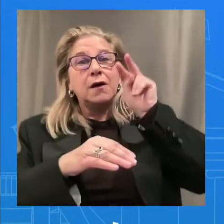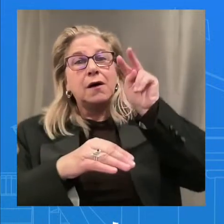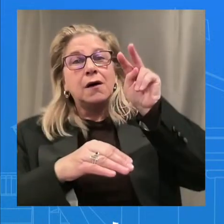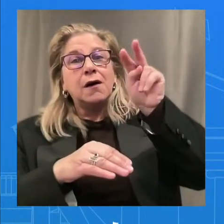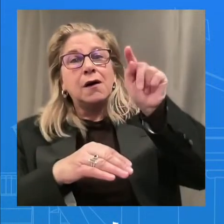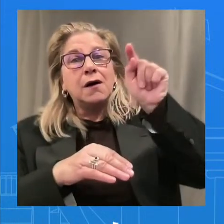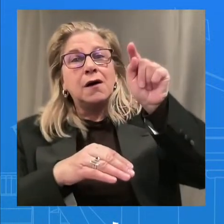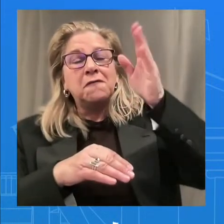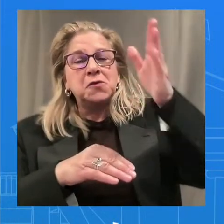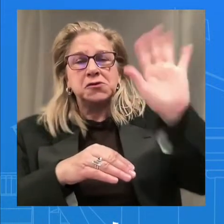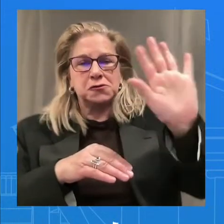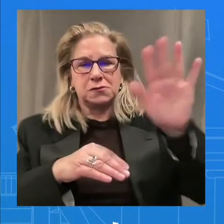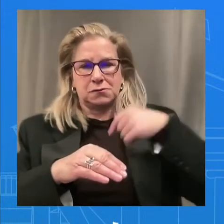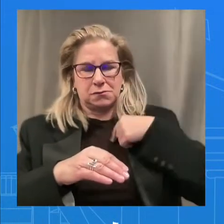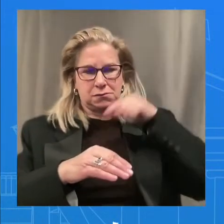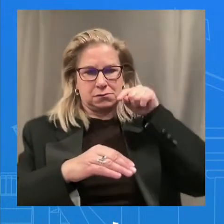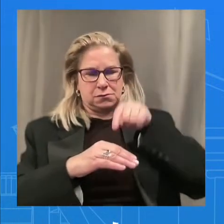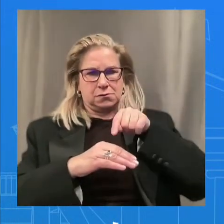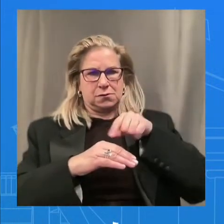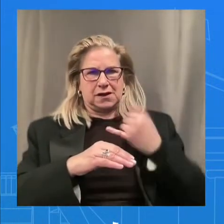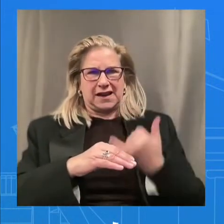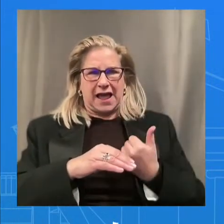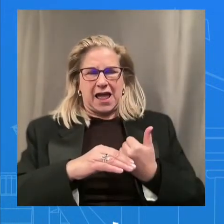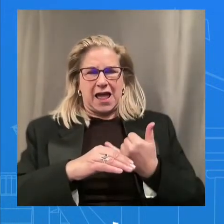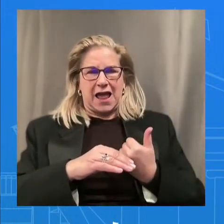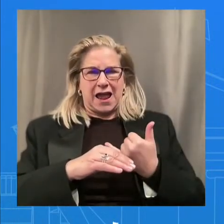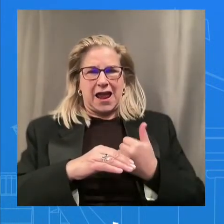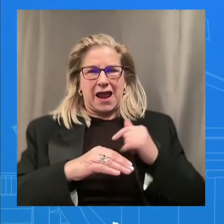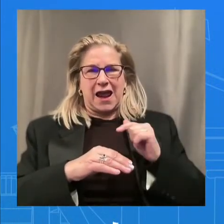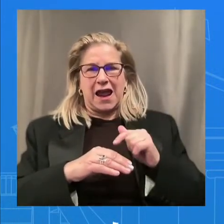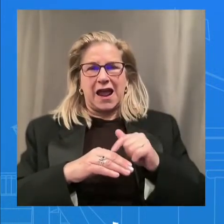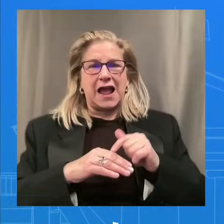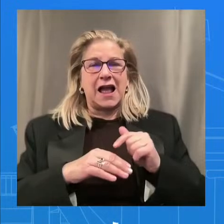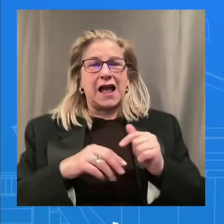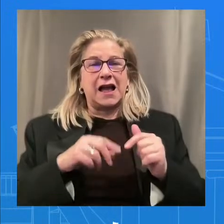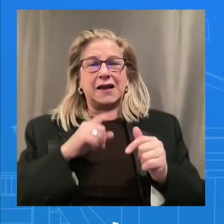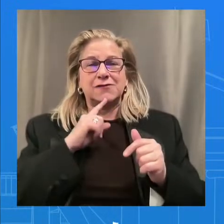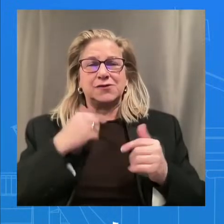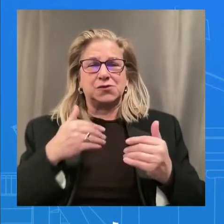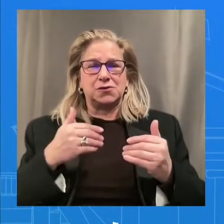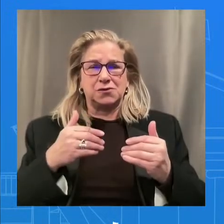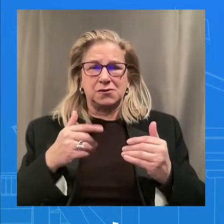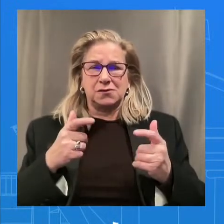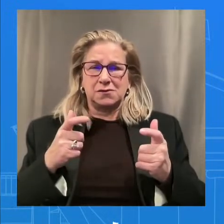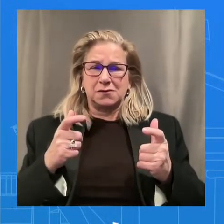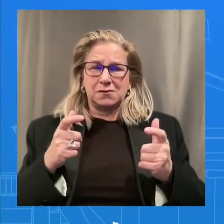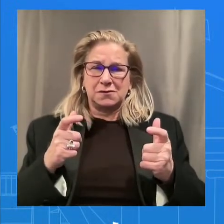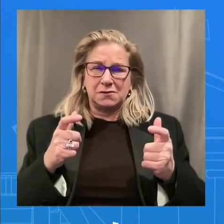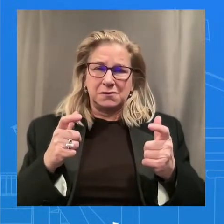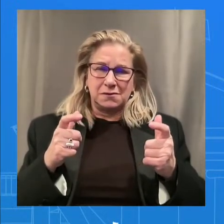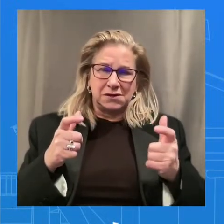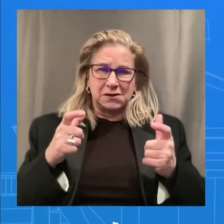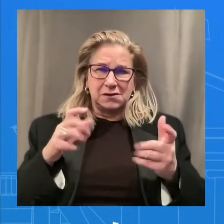again, unprecedented, horrific, catastrophic moment that we’re seeing Southern California having to deal with.